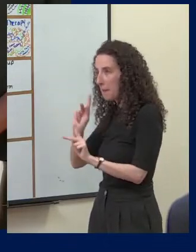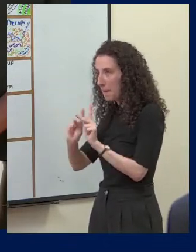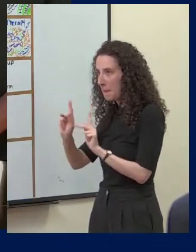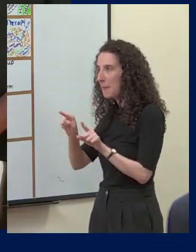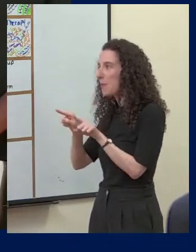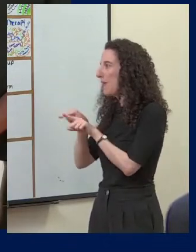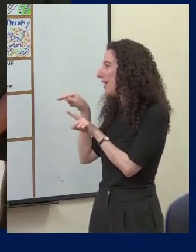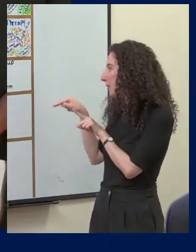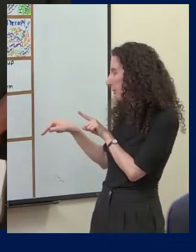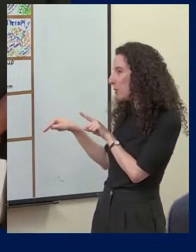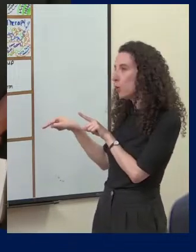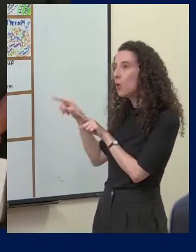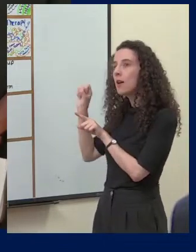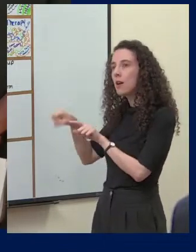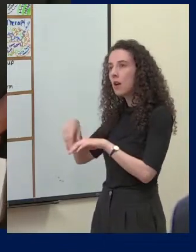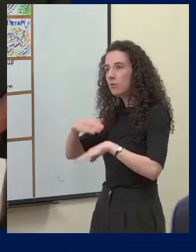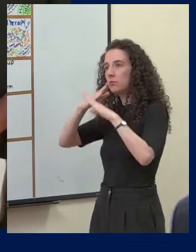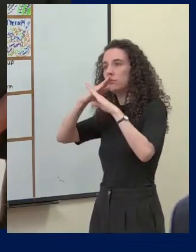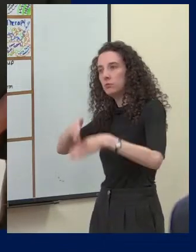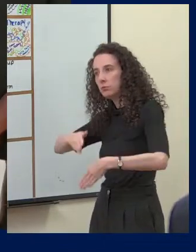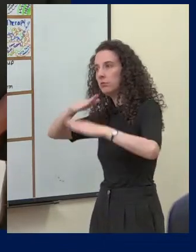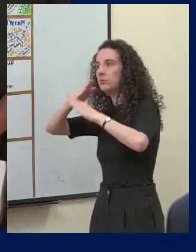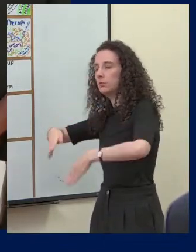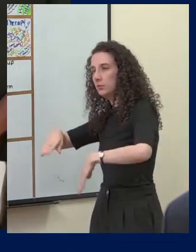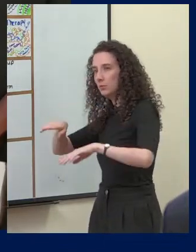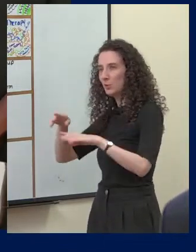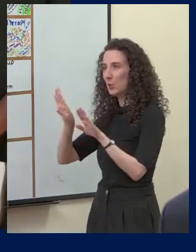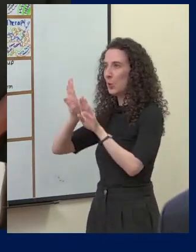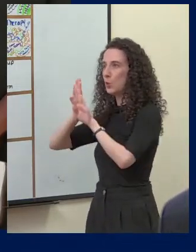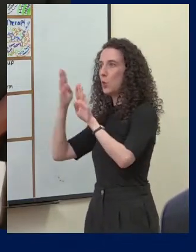those doors. 988 is life-changing.